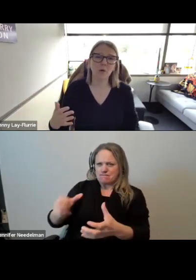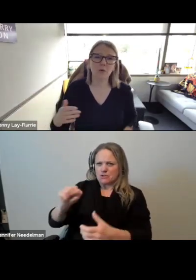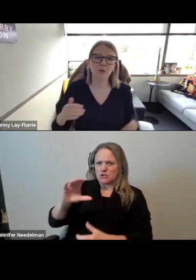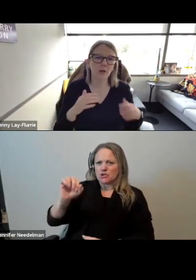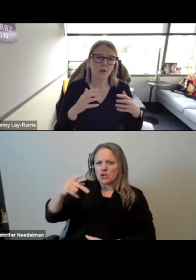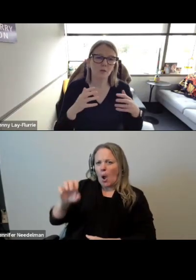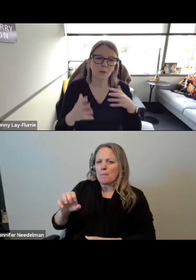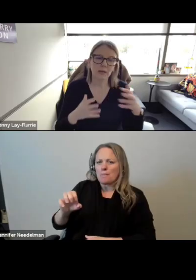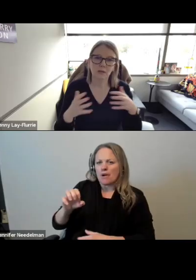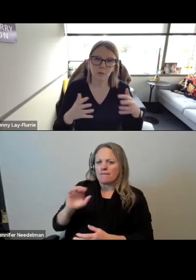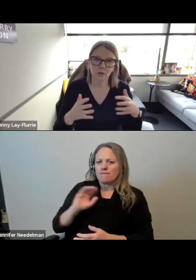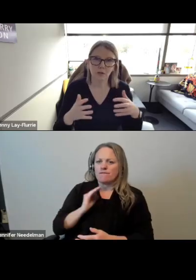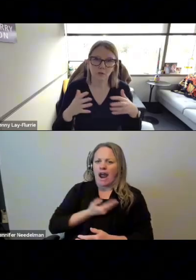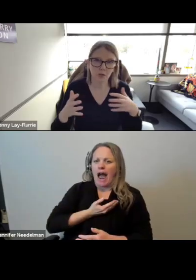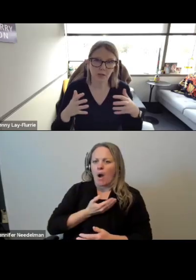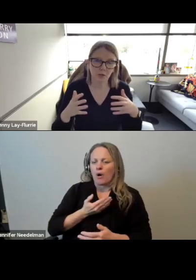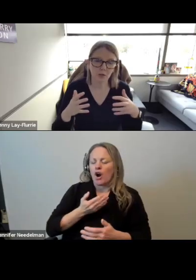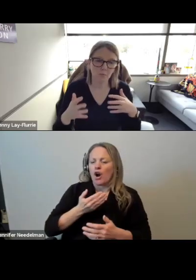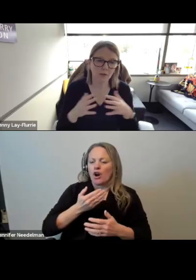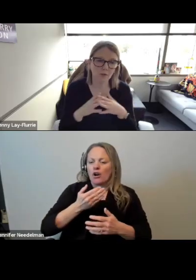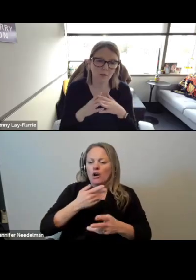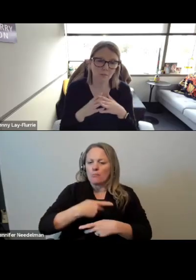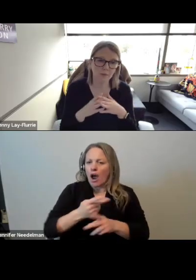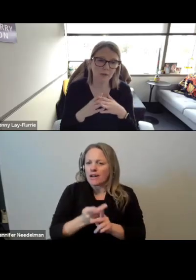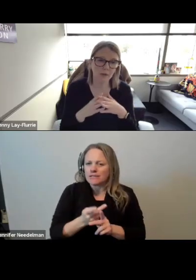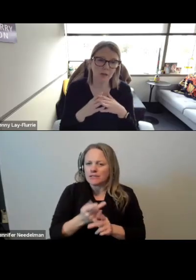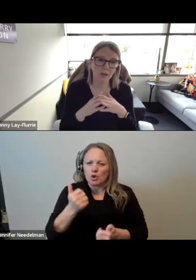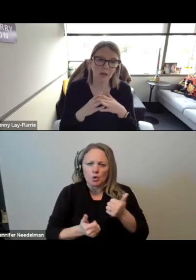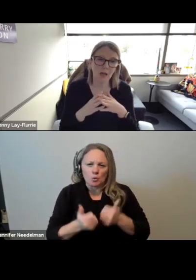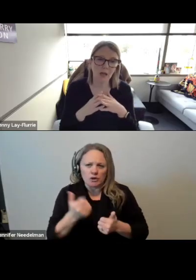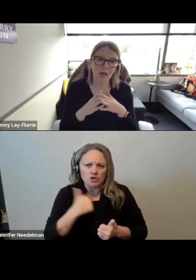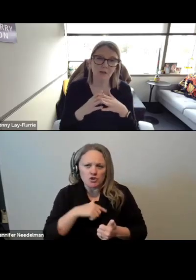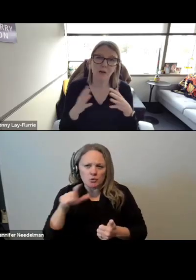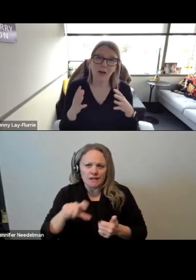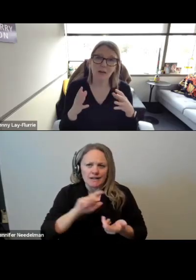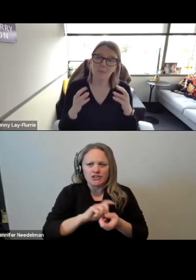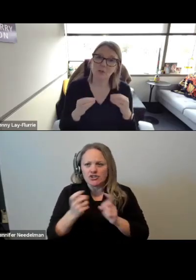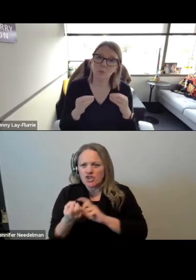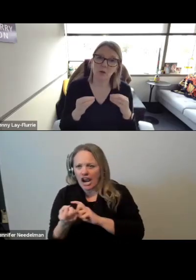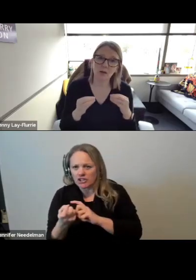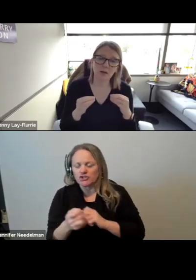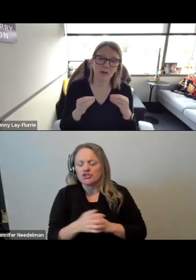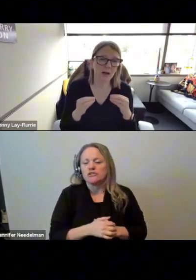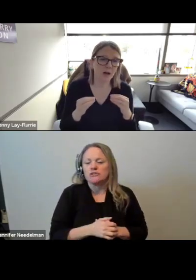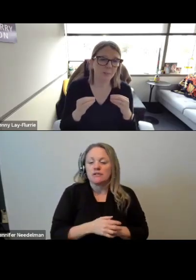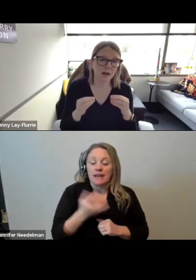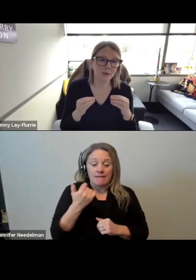of those do we need to adjust, change and move into? If I come into work,